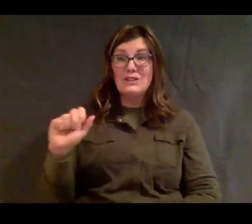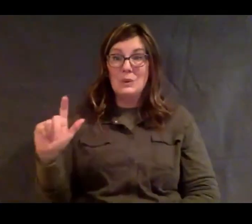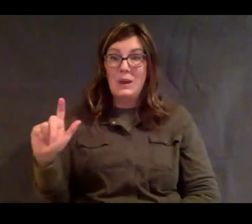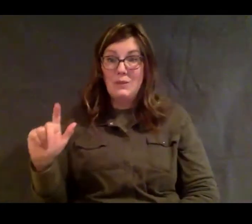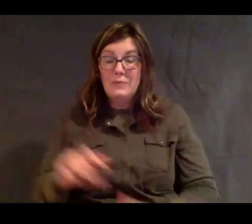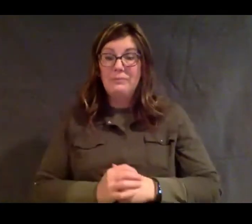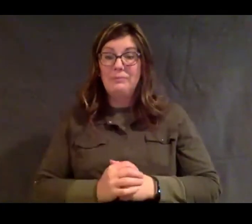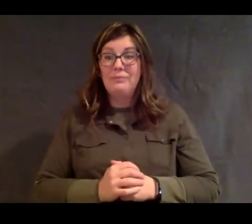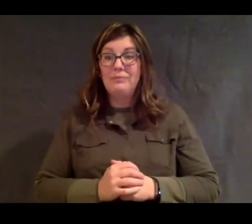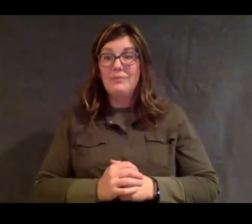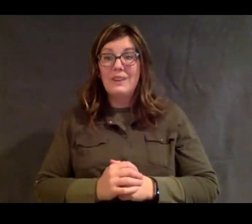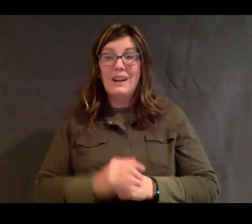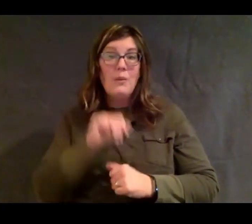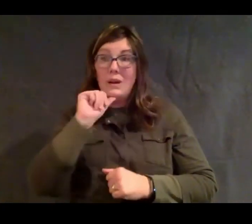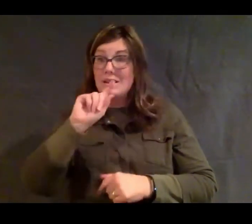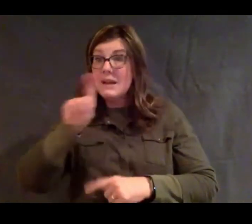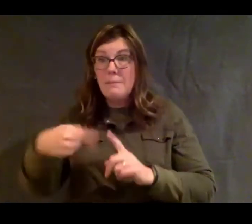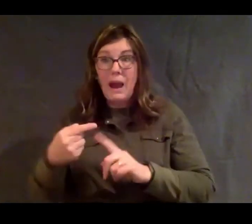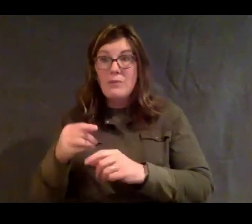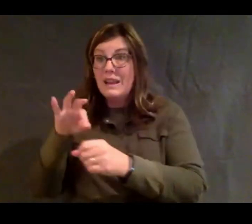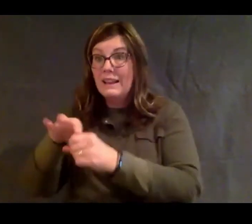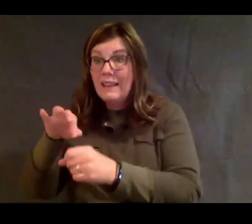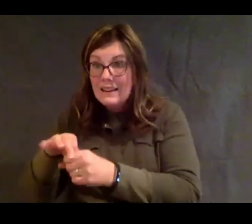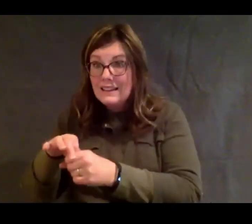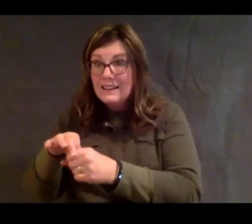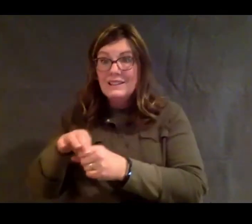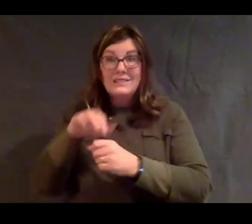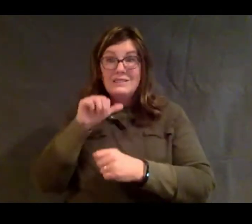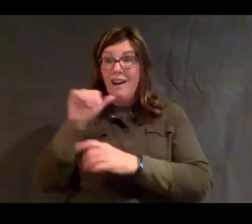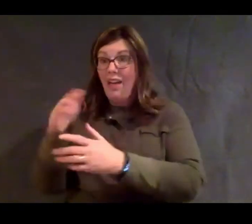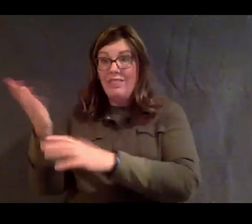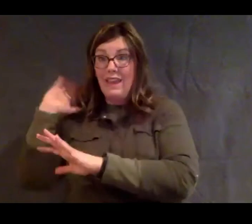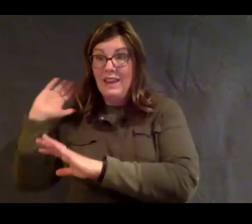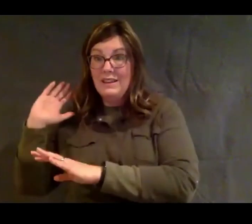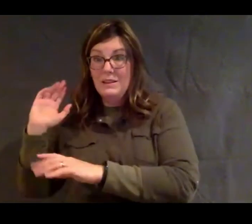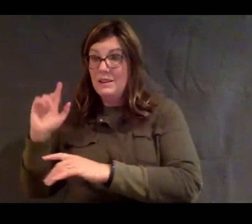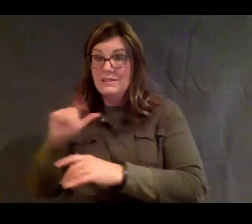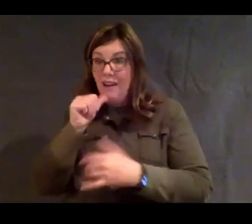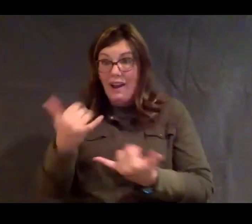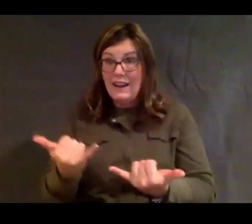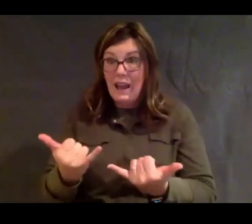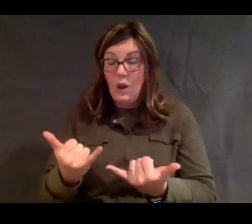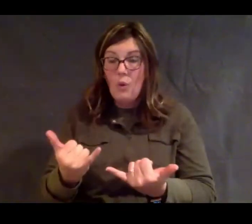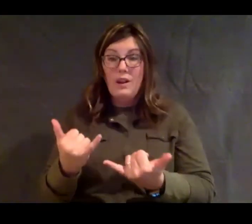about getting elected not then and not now when i was a student with student free autonomy we fought